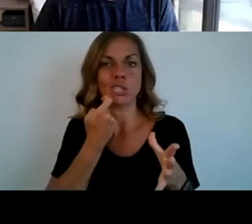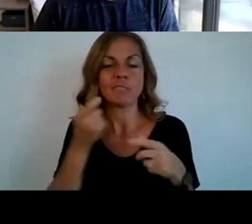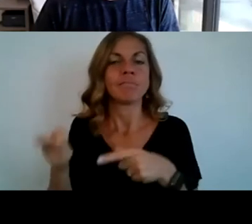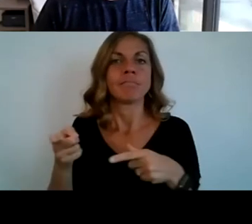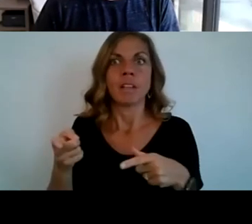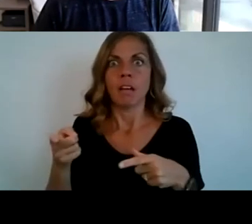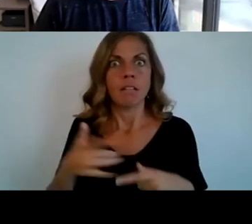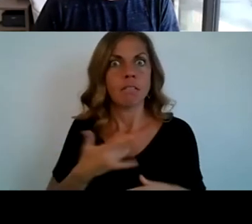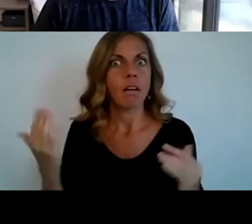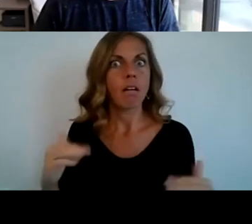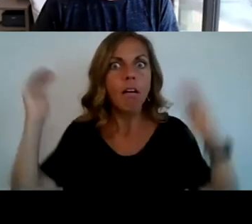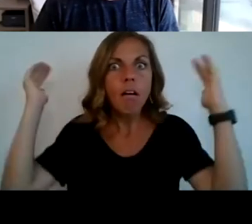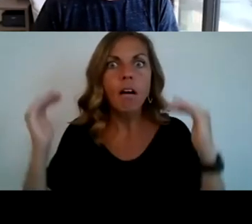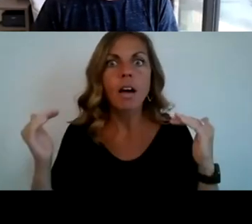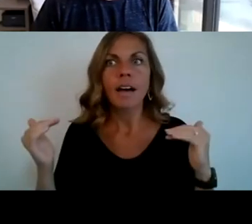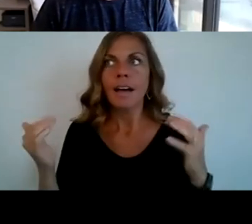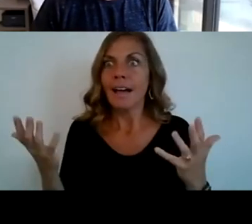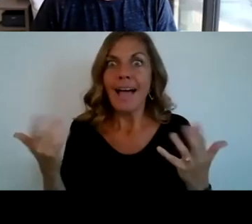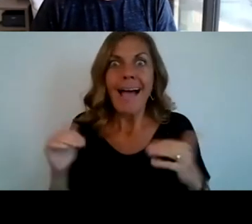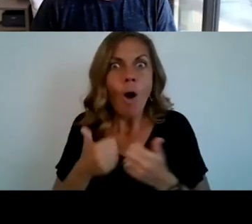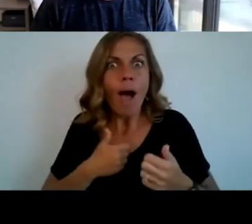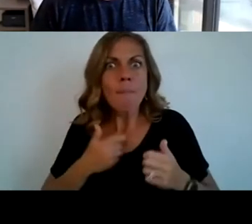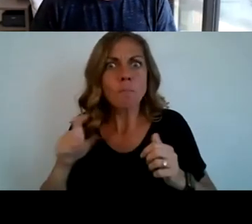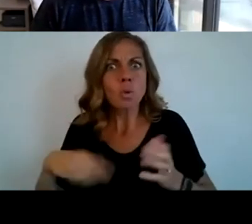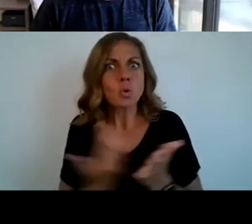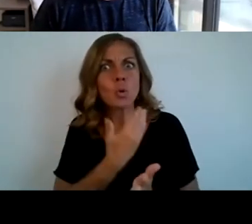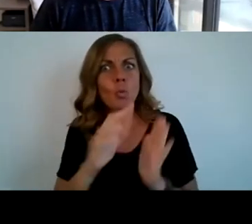of delivering in his new role while at the same time contributing to what I think is